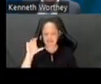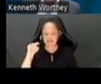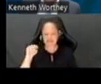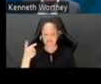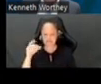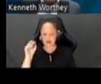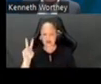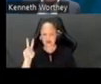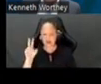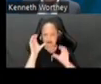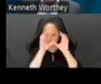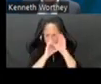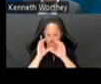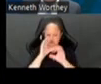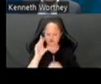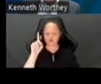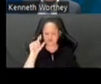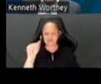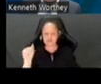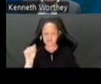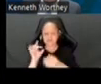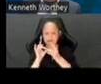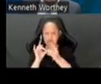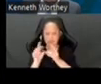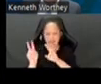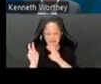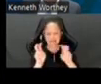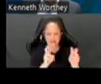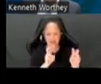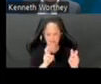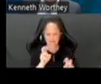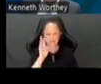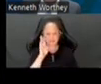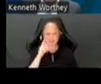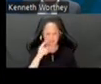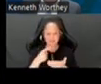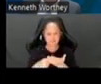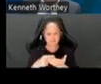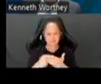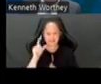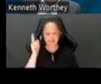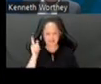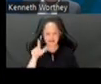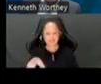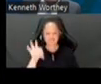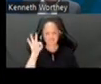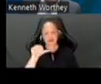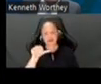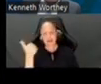bar. I'll talk more later about where you can find the other resources.